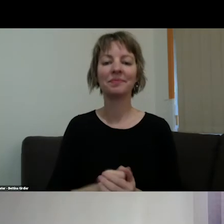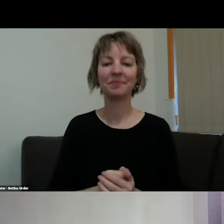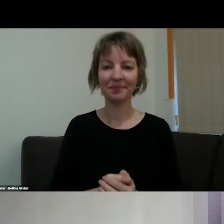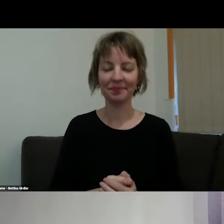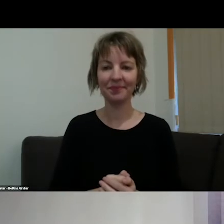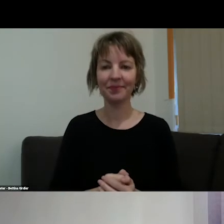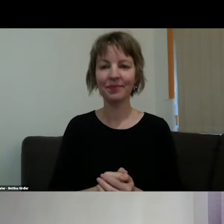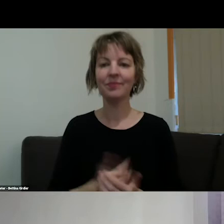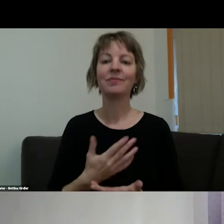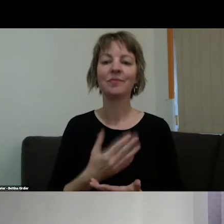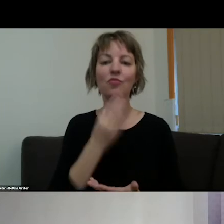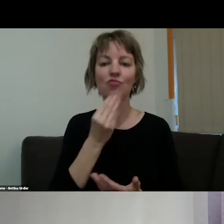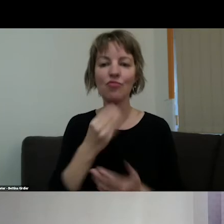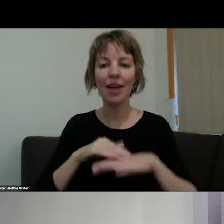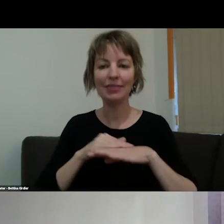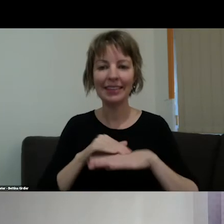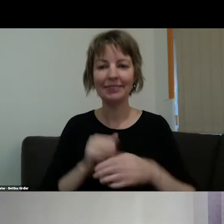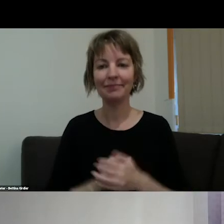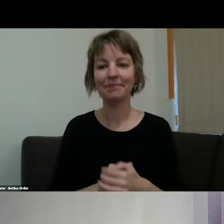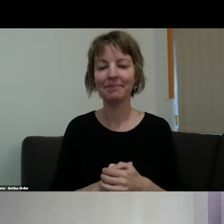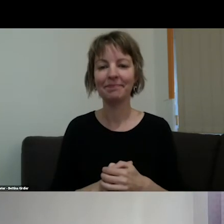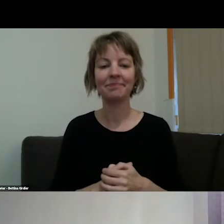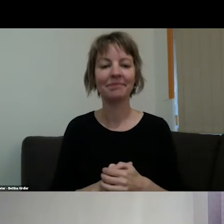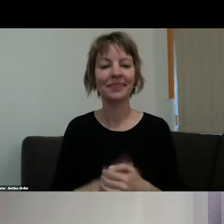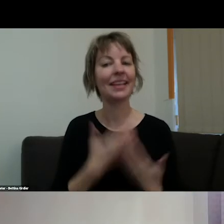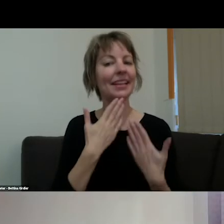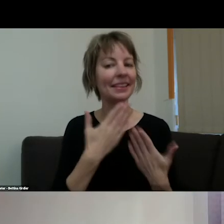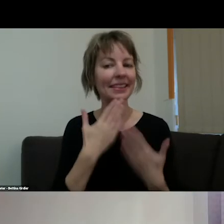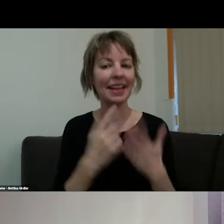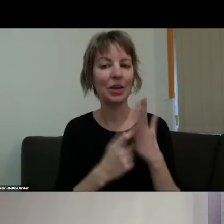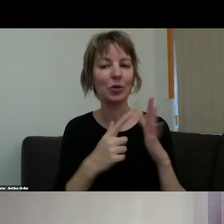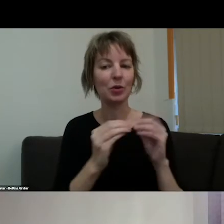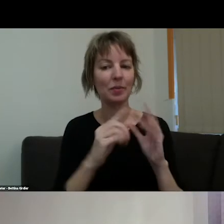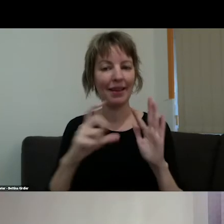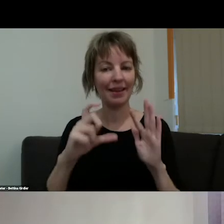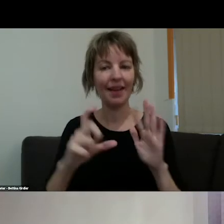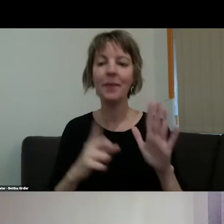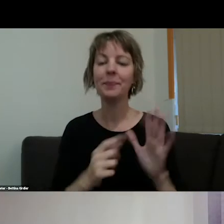OK, so to answer the question, yeah, thanks, Rebecca. My involvement with the Australian Defence